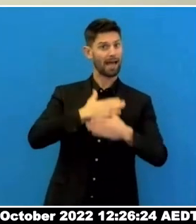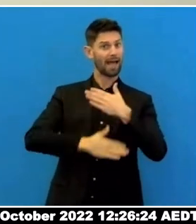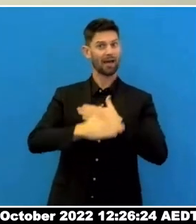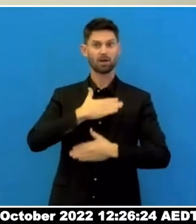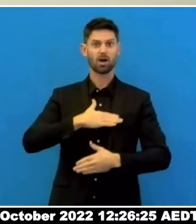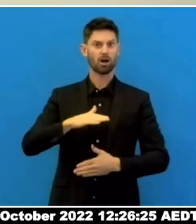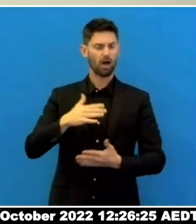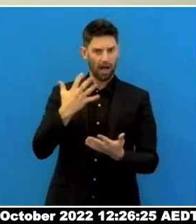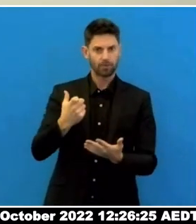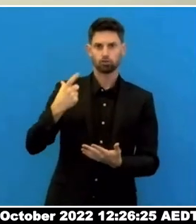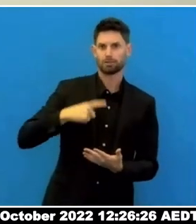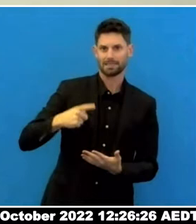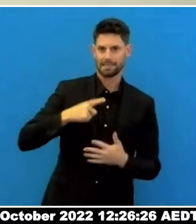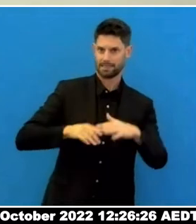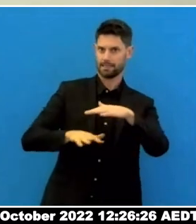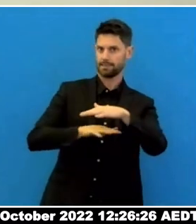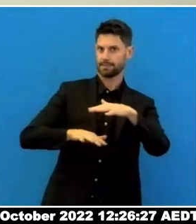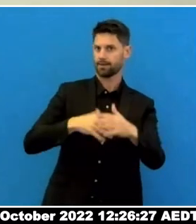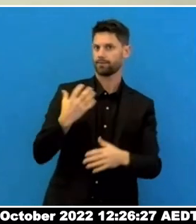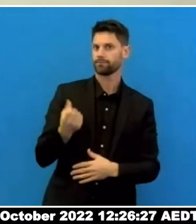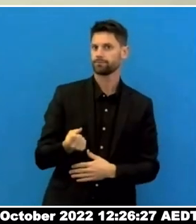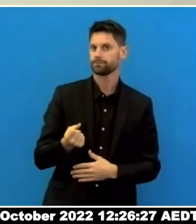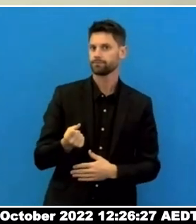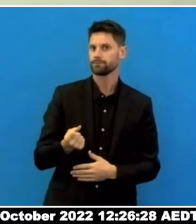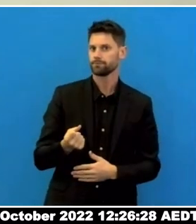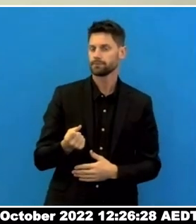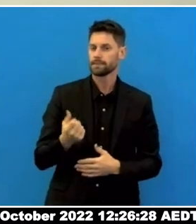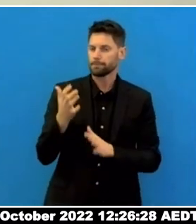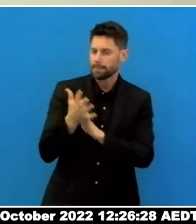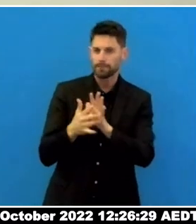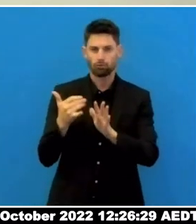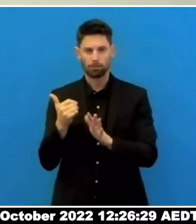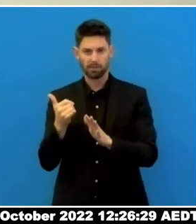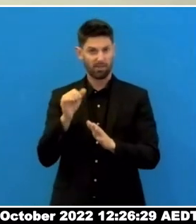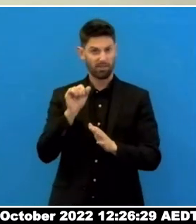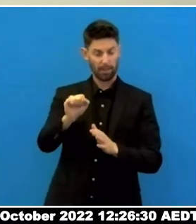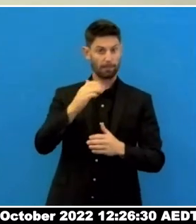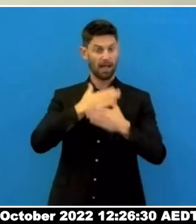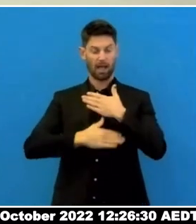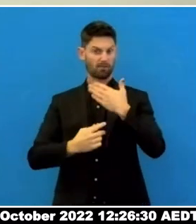And in all likelihood that is coming out of some kind of difficulty or some kind of trauma response.